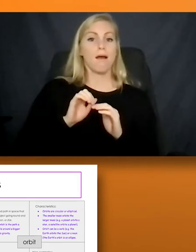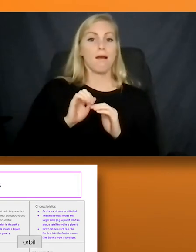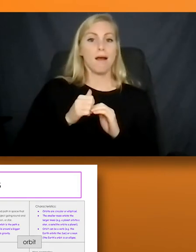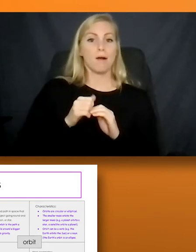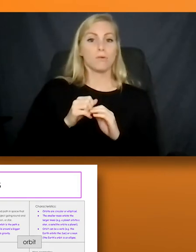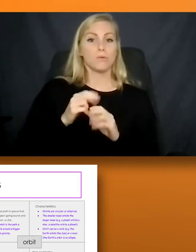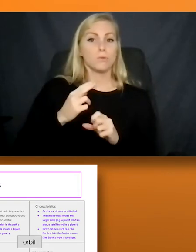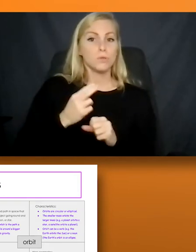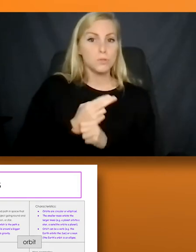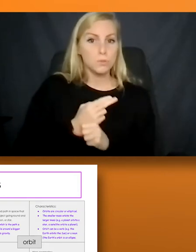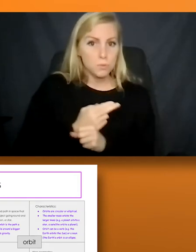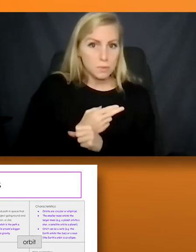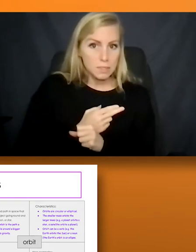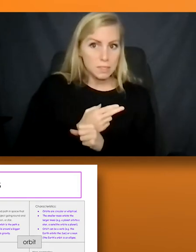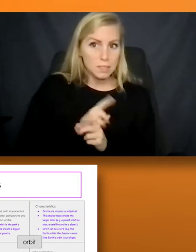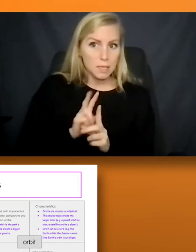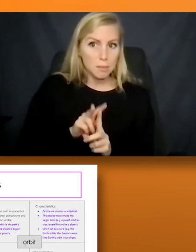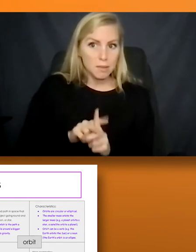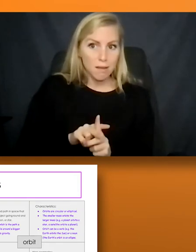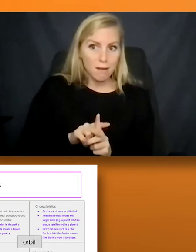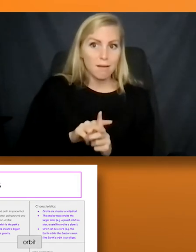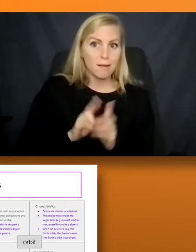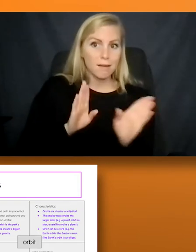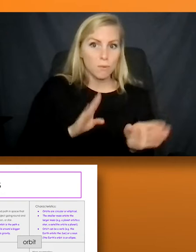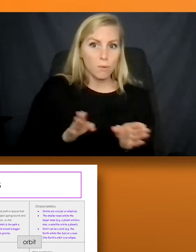is more important than the actual visual organizer that you use.